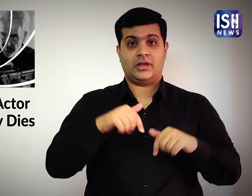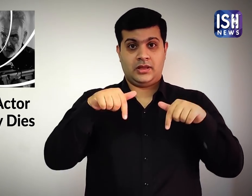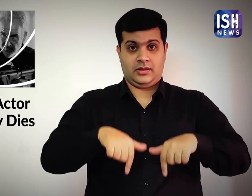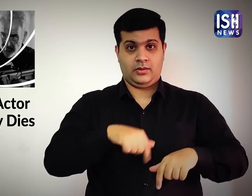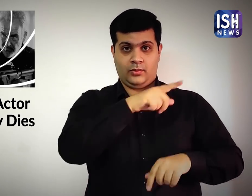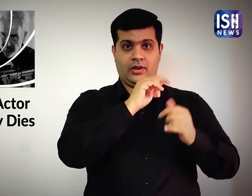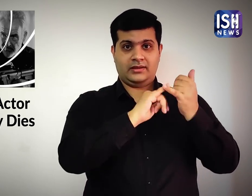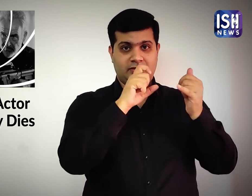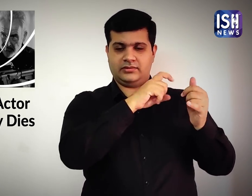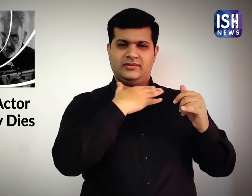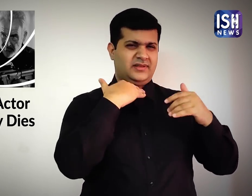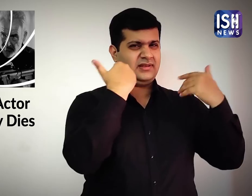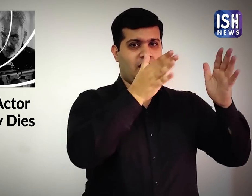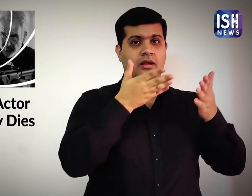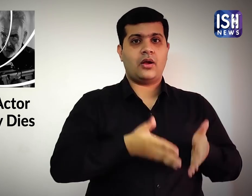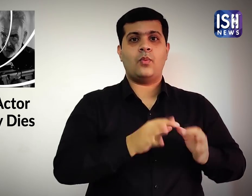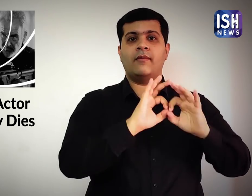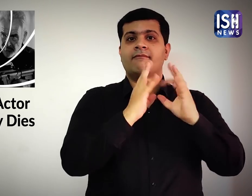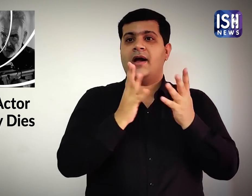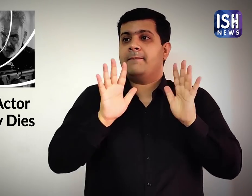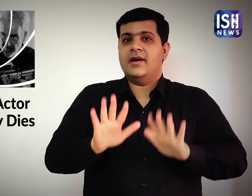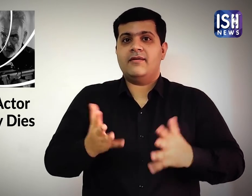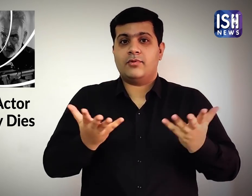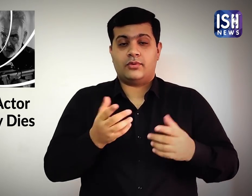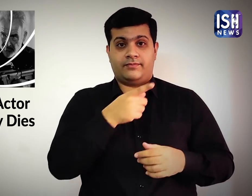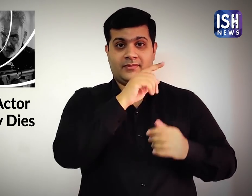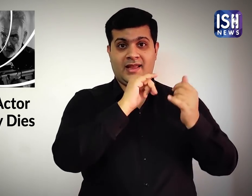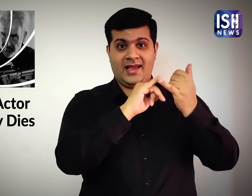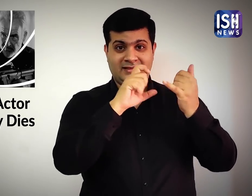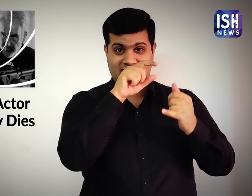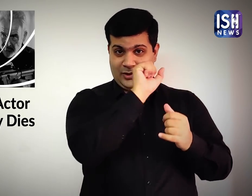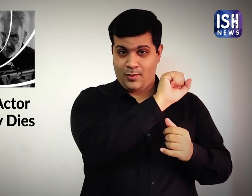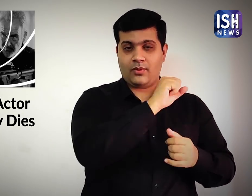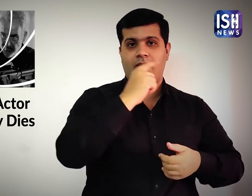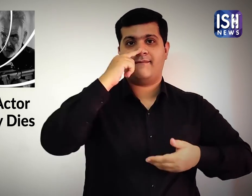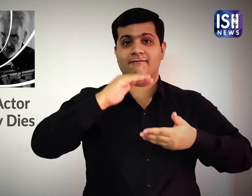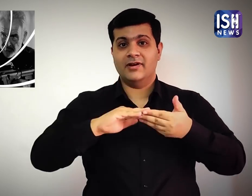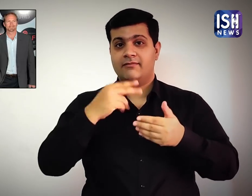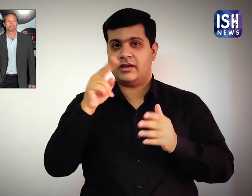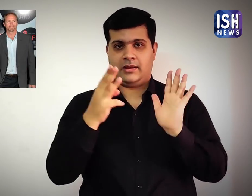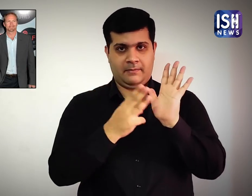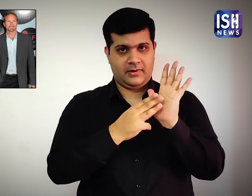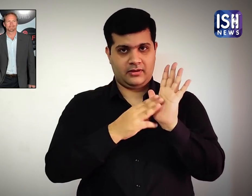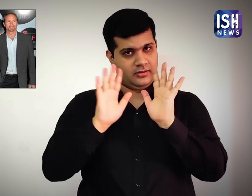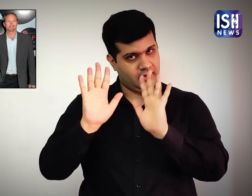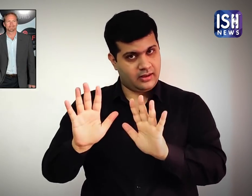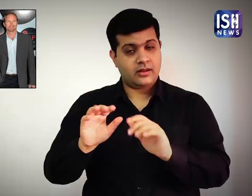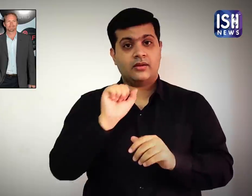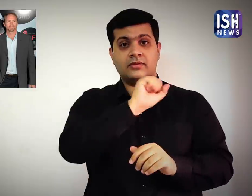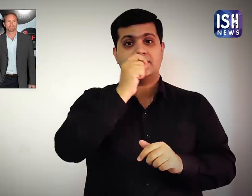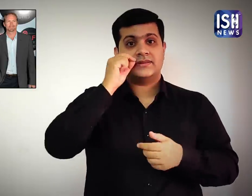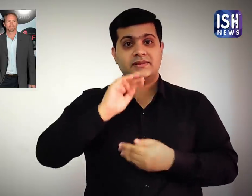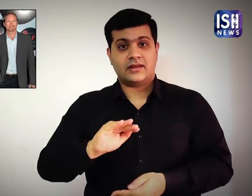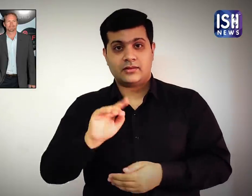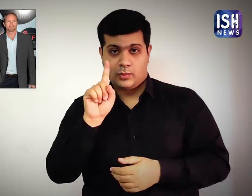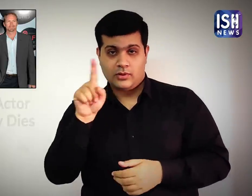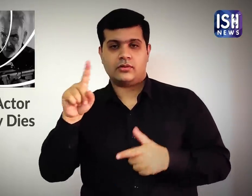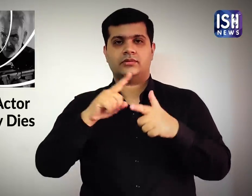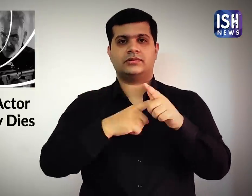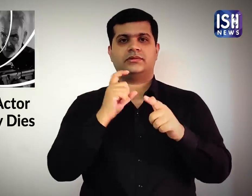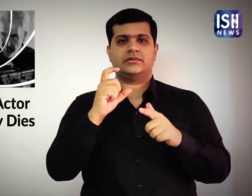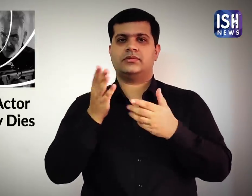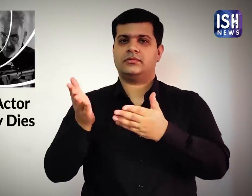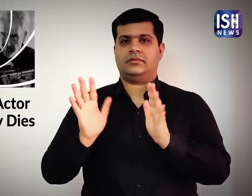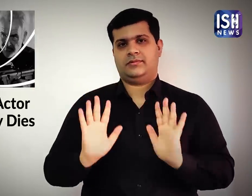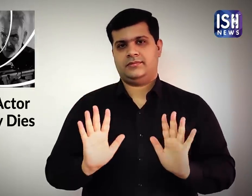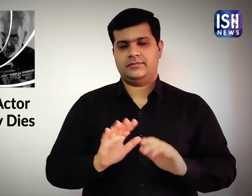Connery is survived by his wife Micheline and son Jason.